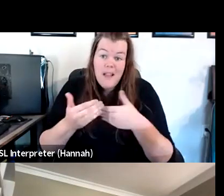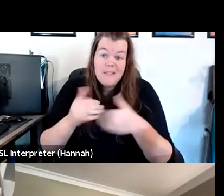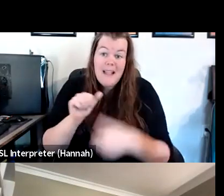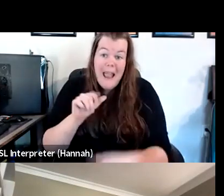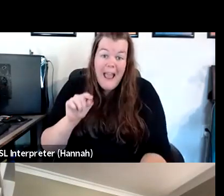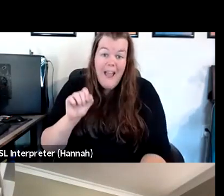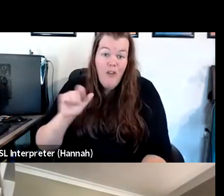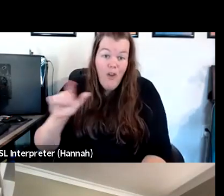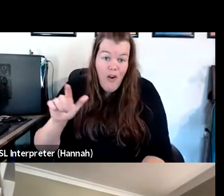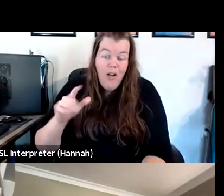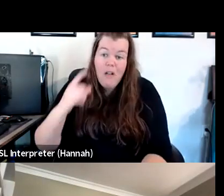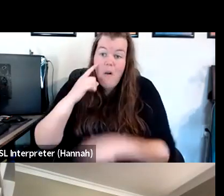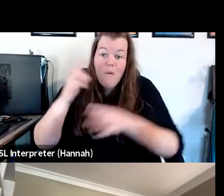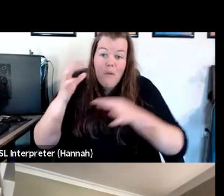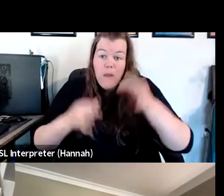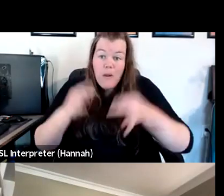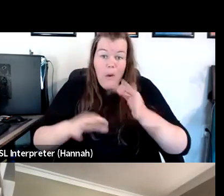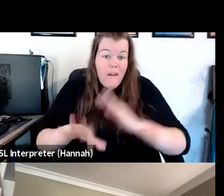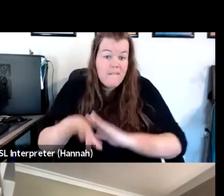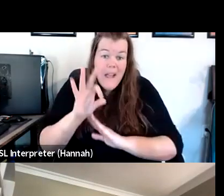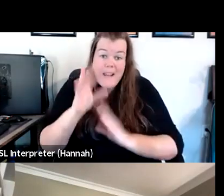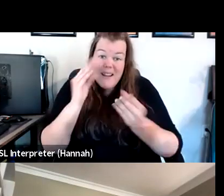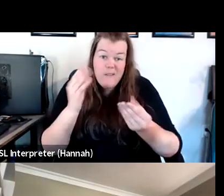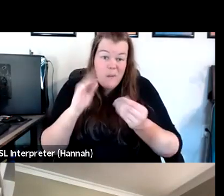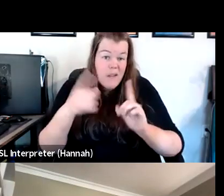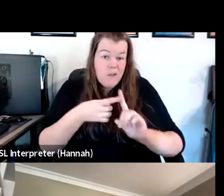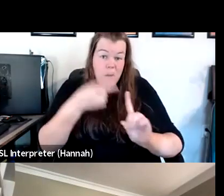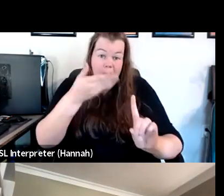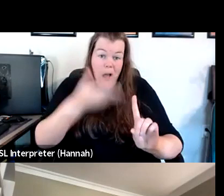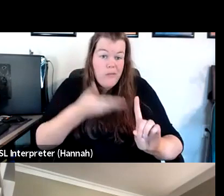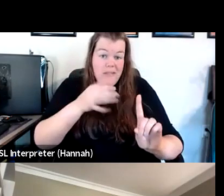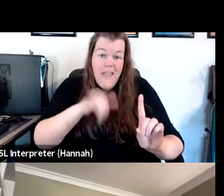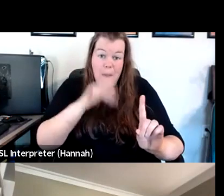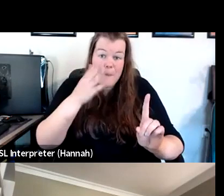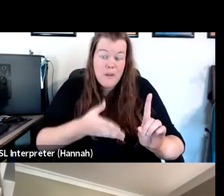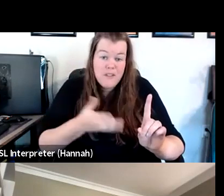the court finding out much information about the proposed guardian other than what their